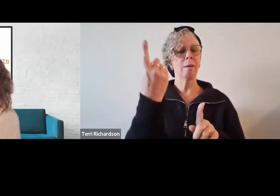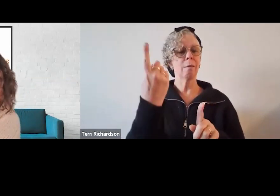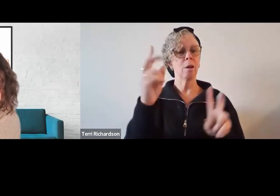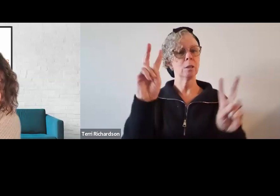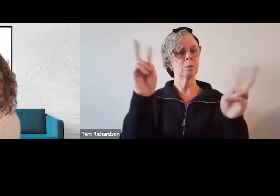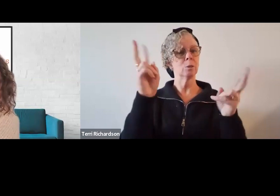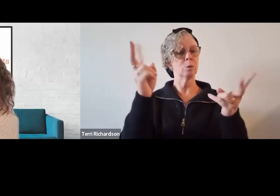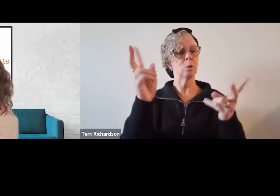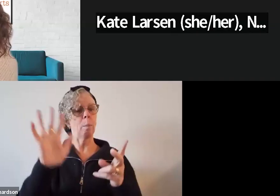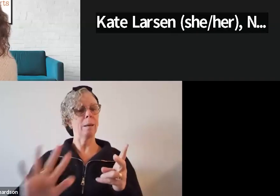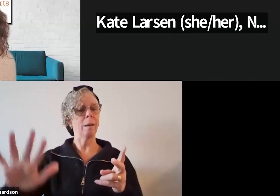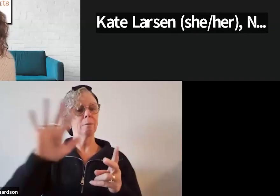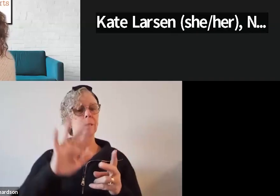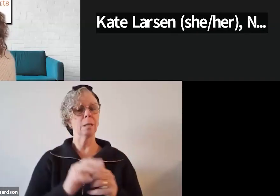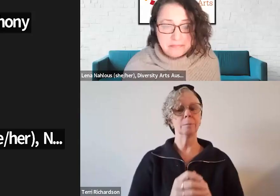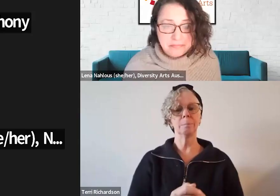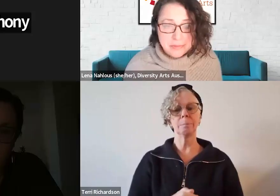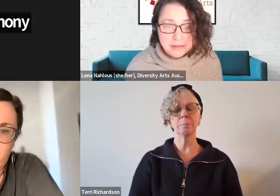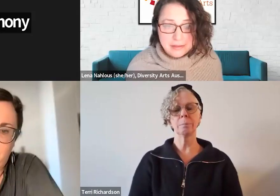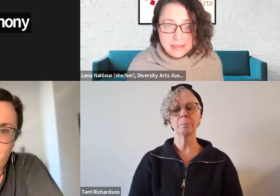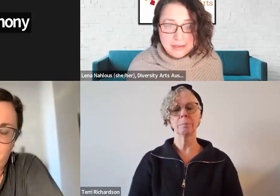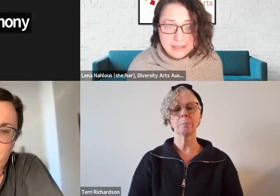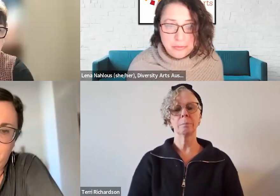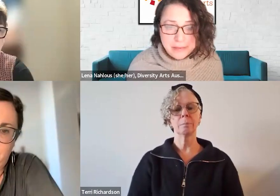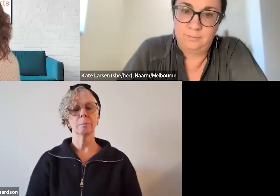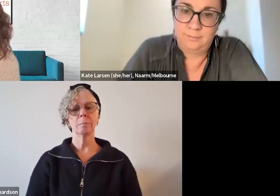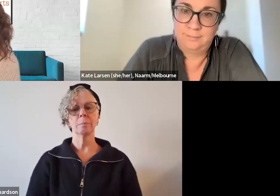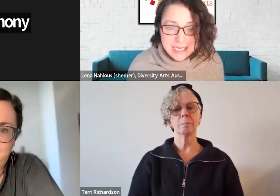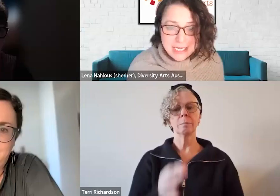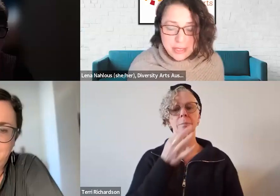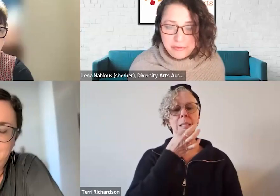which is a little bit about continuing from some